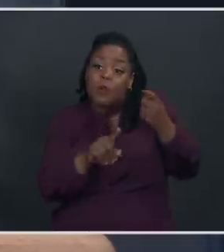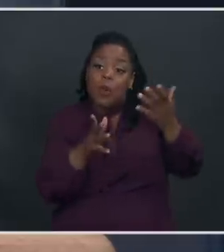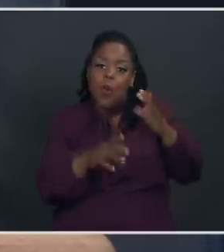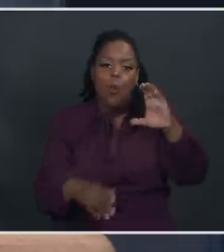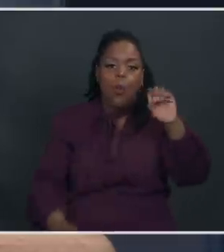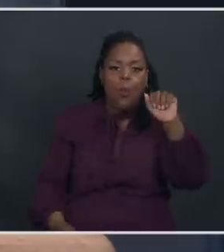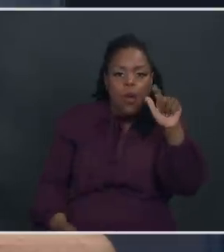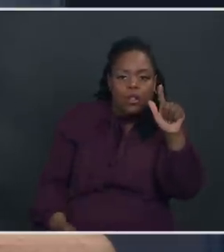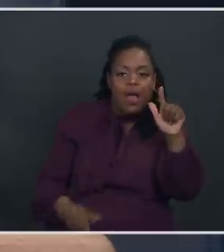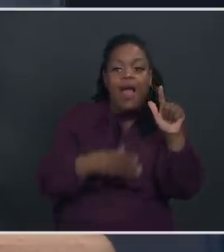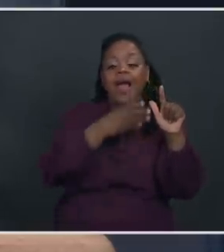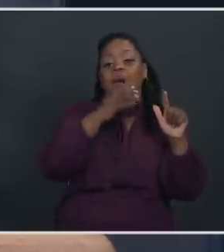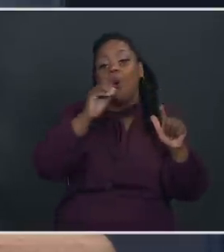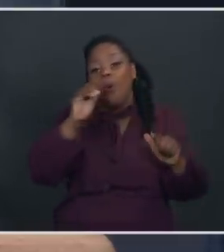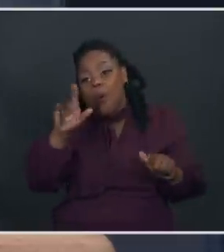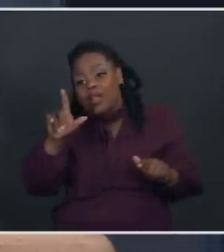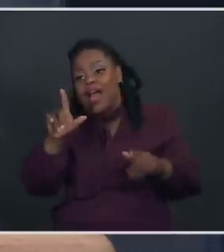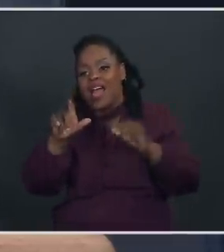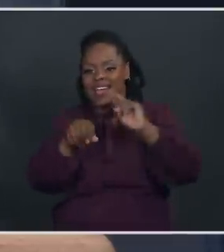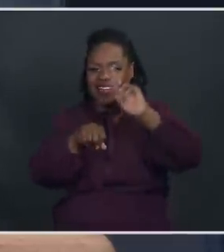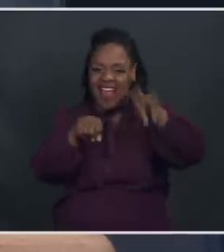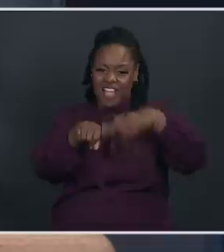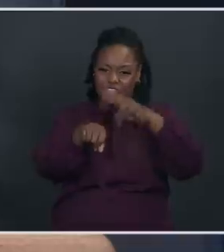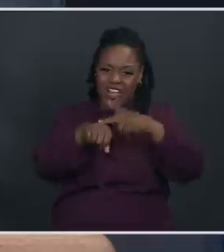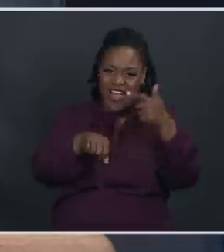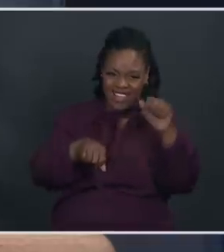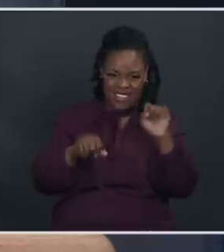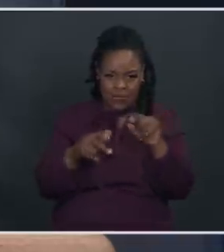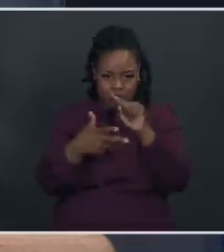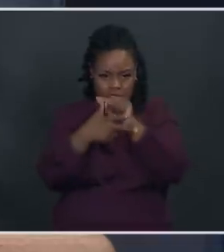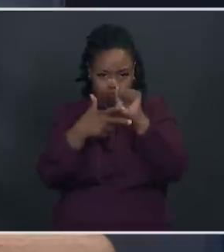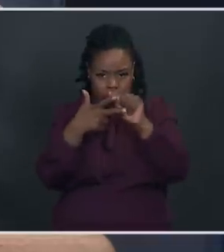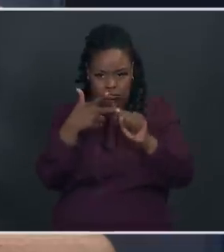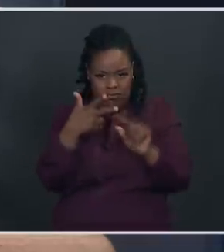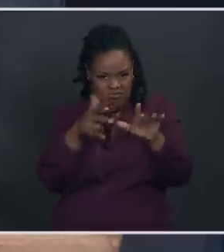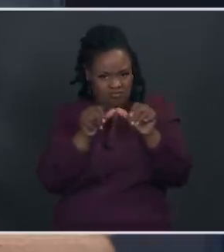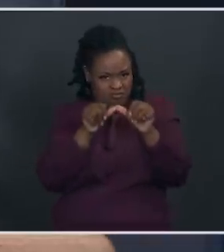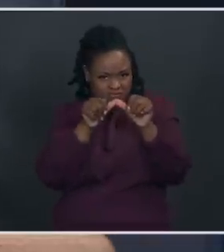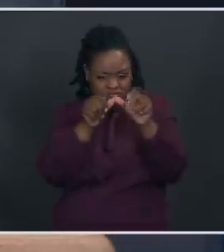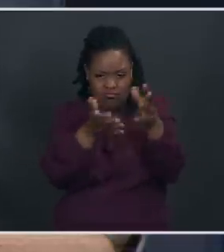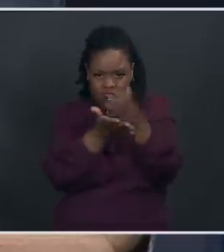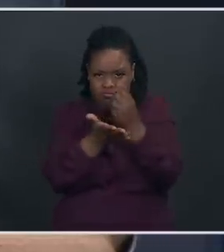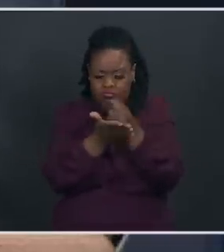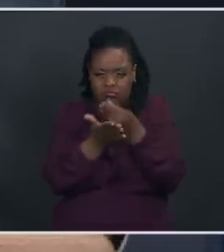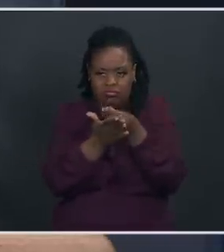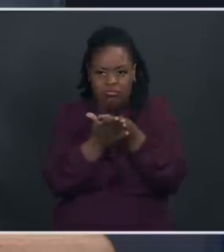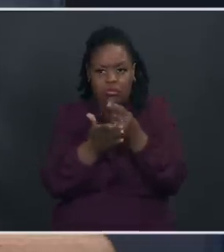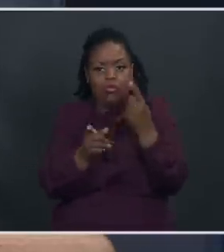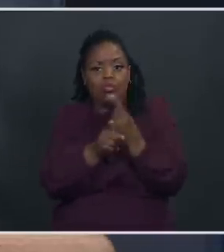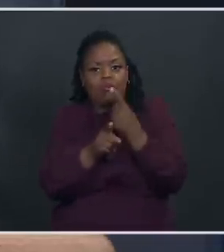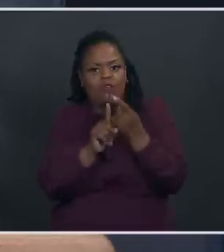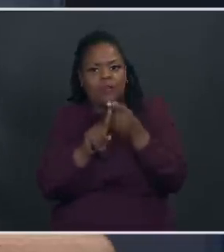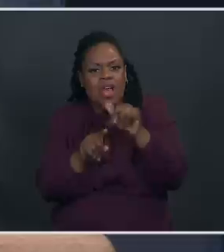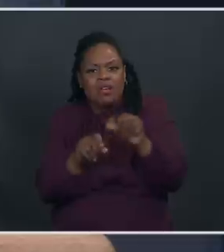that is properly done on federal lands is going to continue, and there's even an opportunity in the review of that program